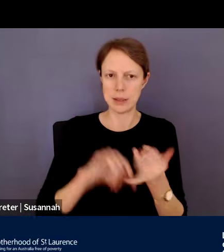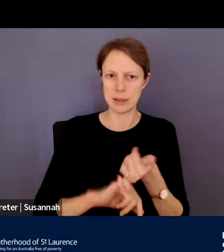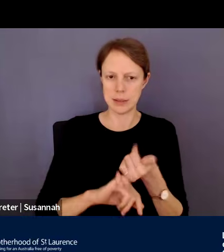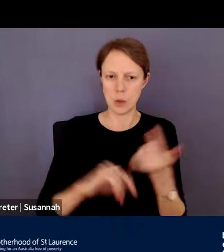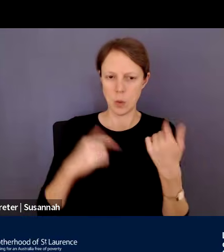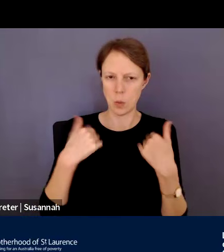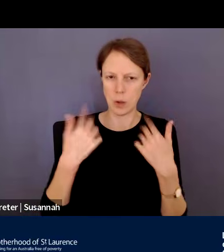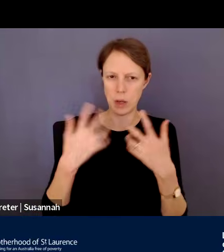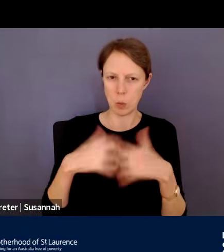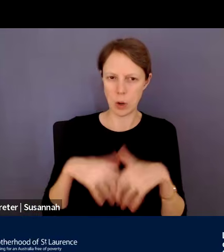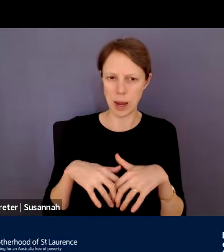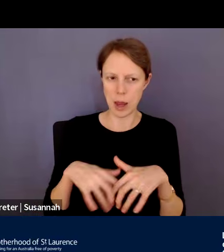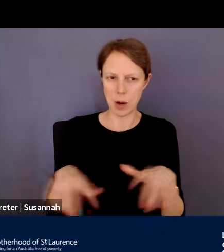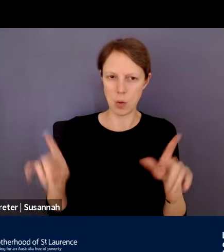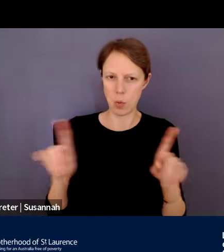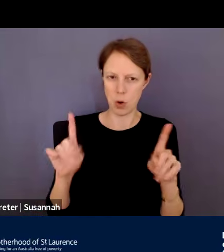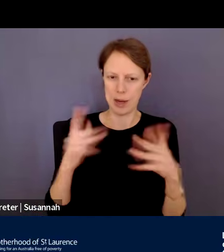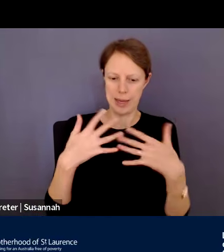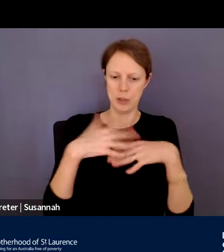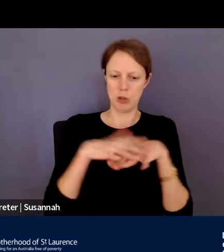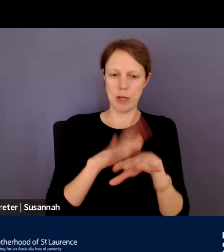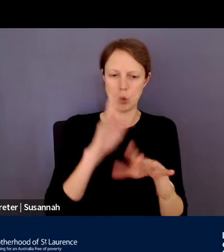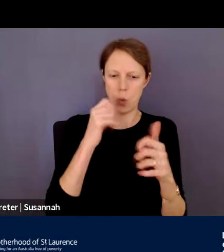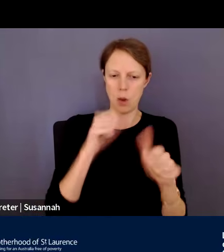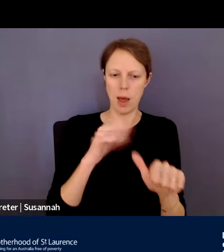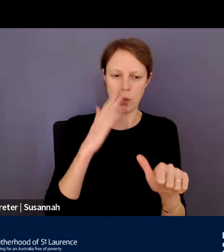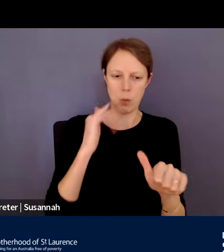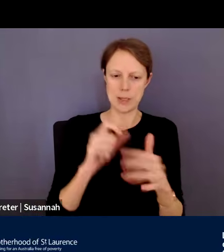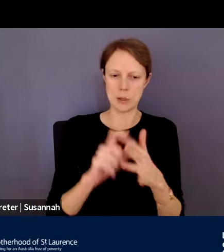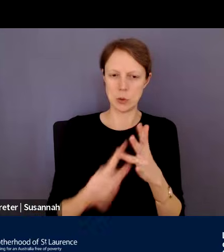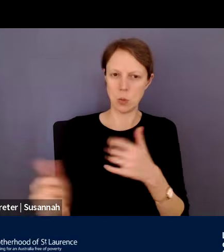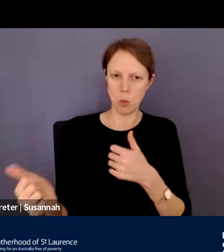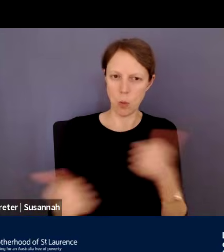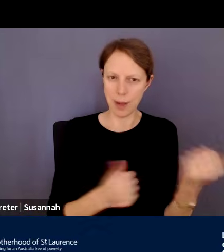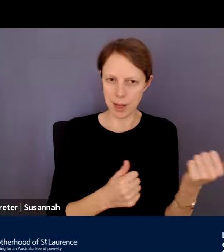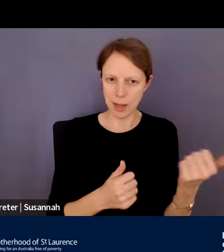look like when it's done really well on the ground within those three services,